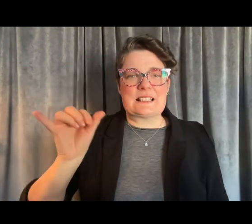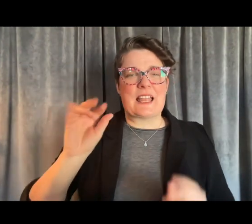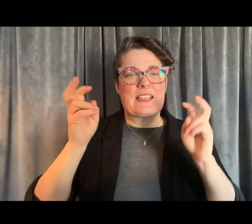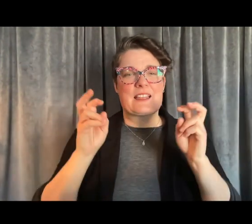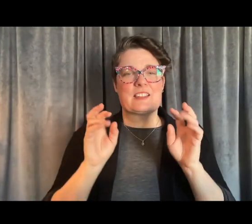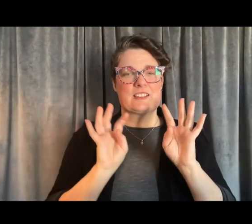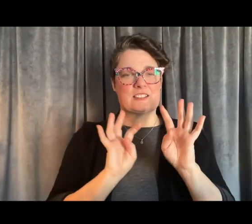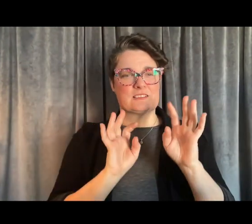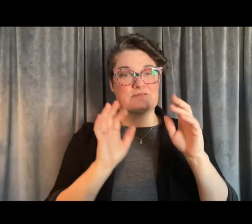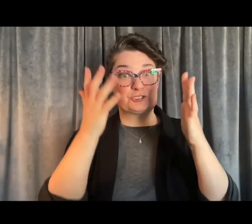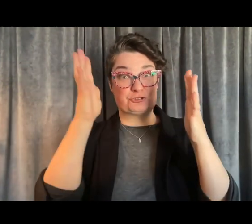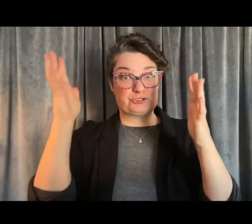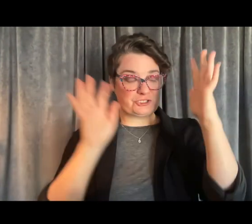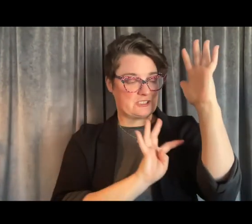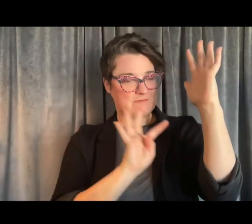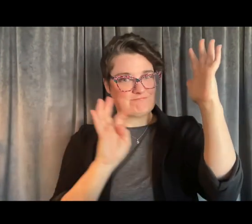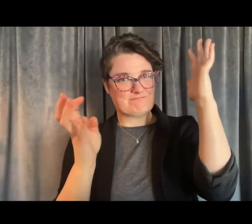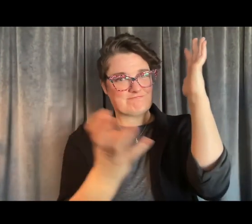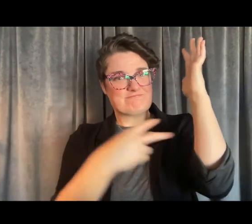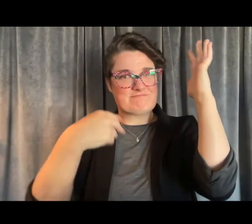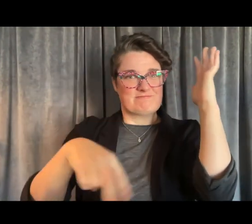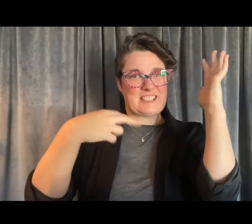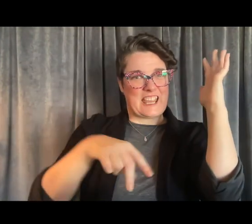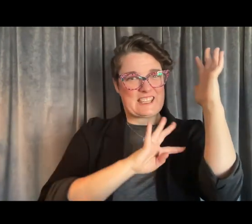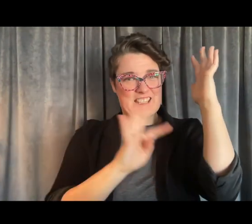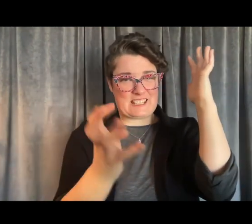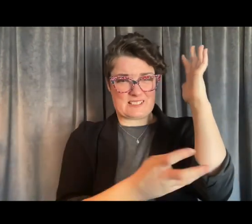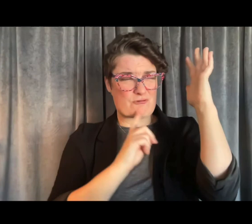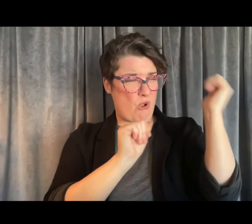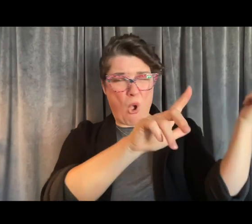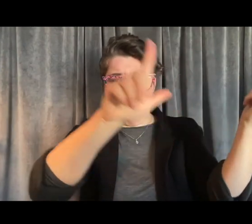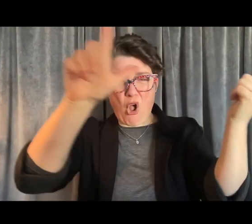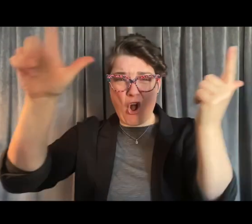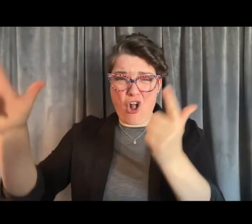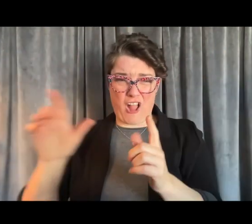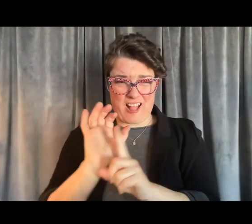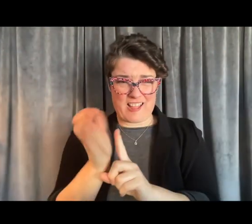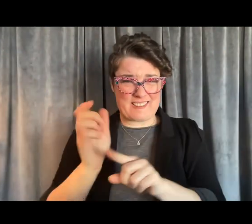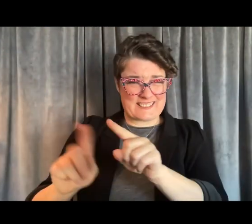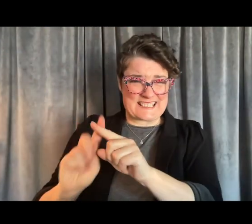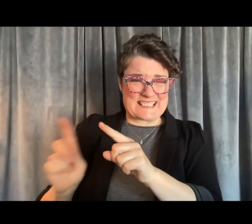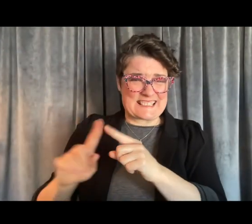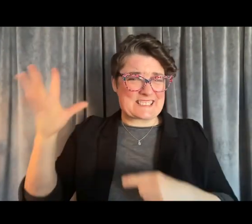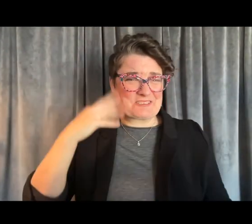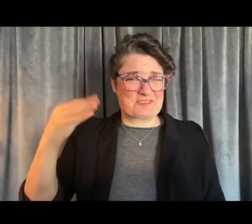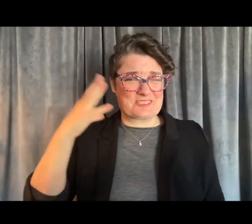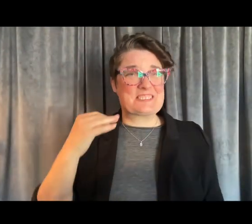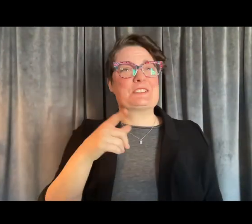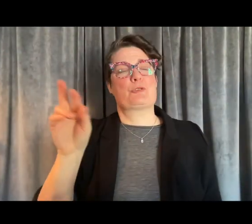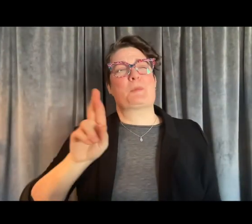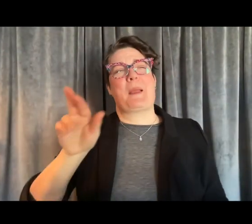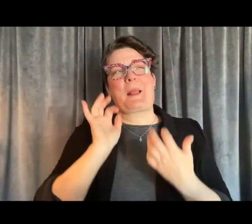It's like dancing in a circle around a tree is just something that everyone has done. You know, figured out.